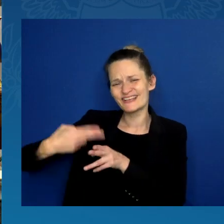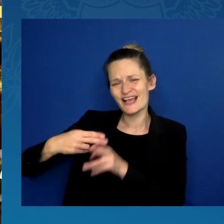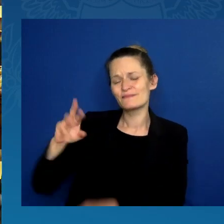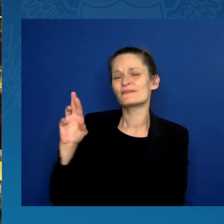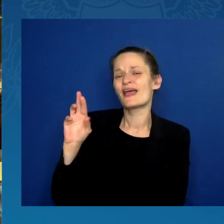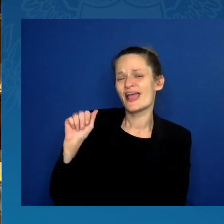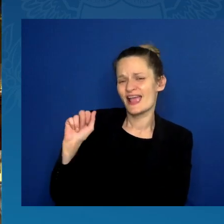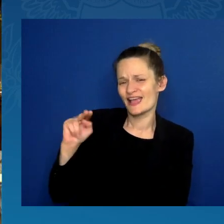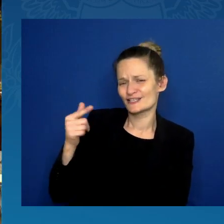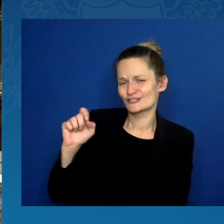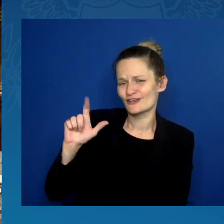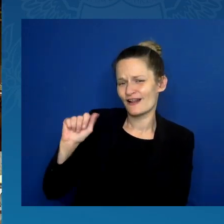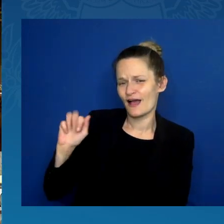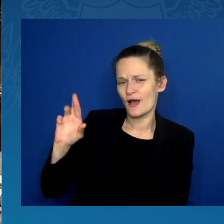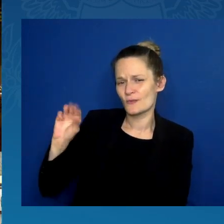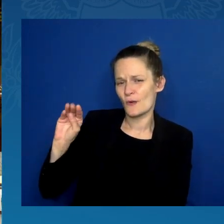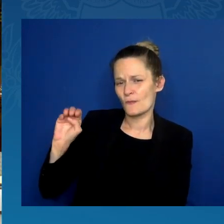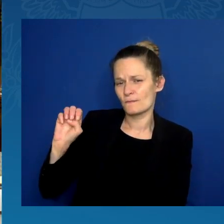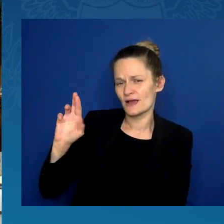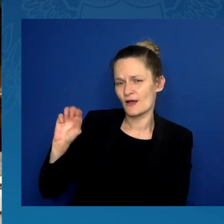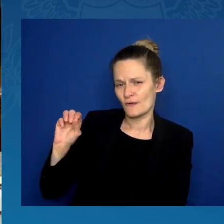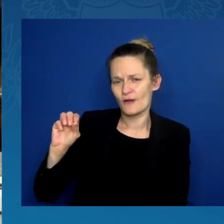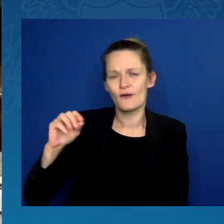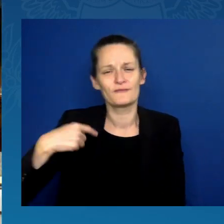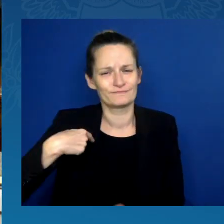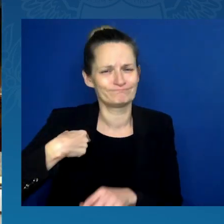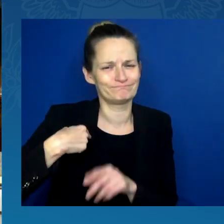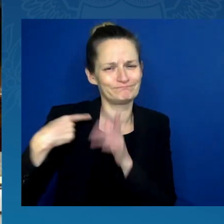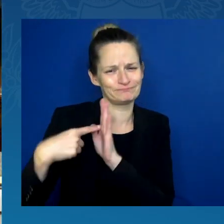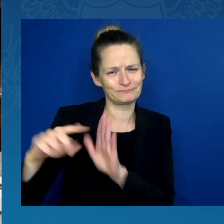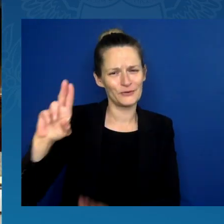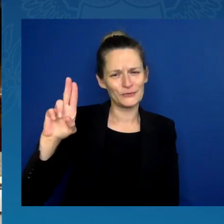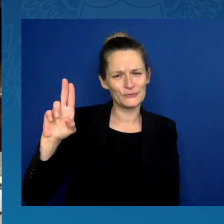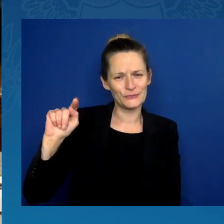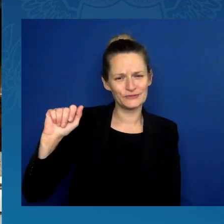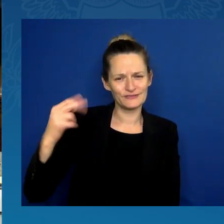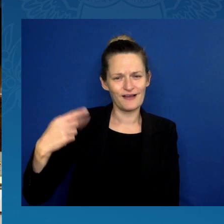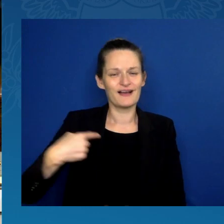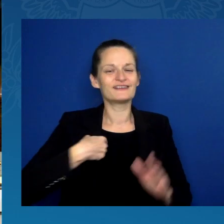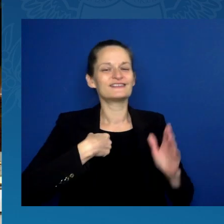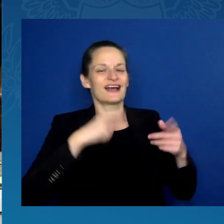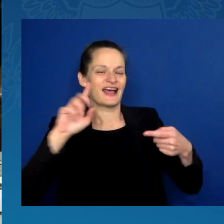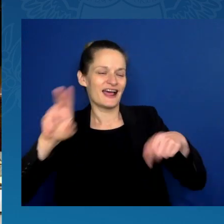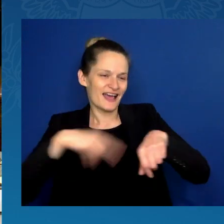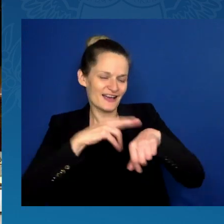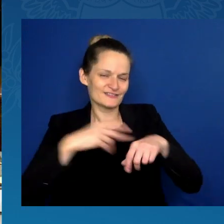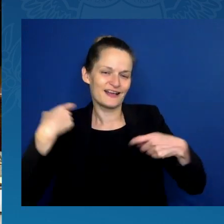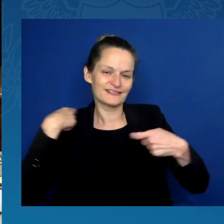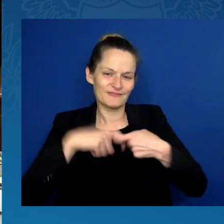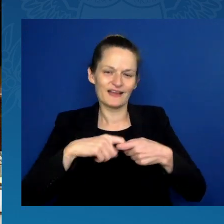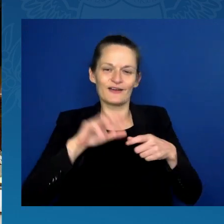of the National Hispanic Caucus of State Legislators. And our organization has been working with the vice president and her staff.